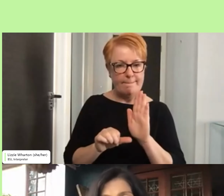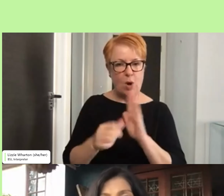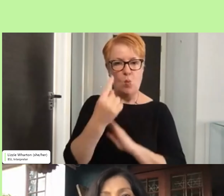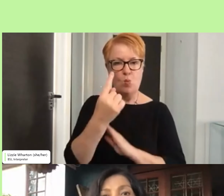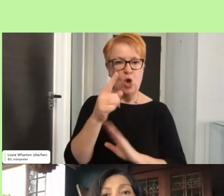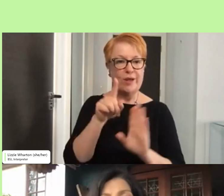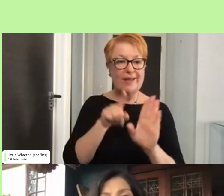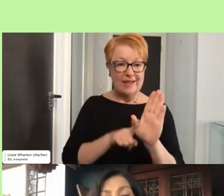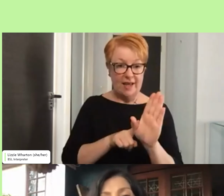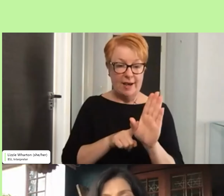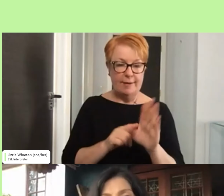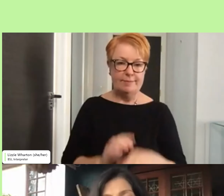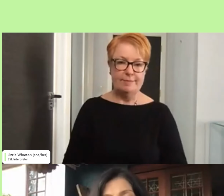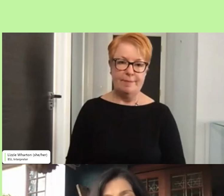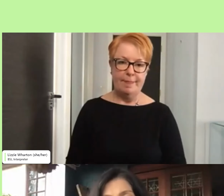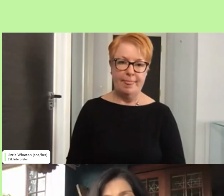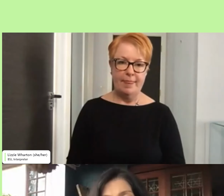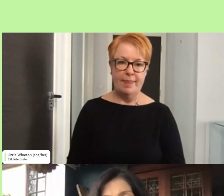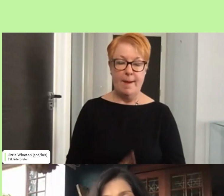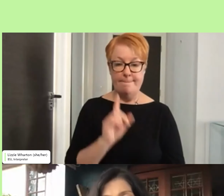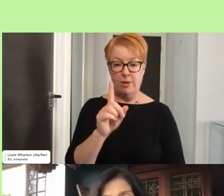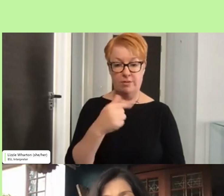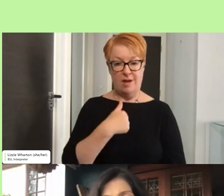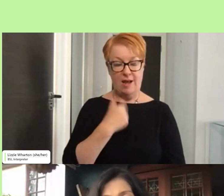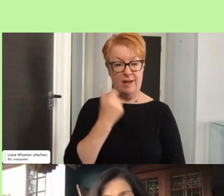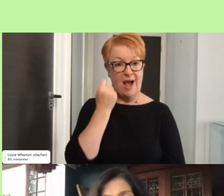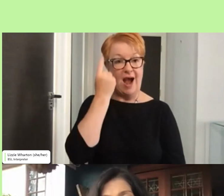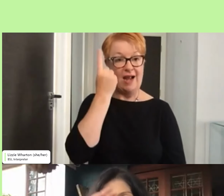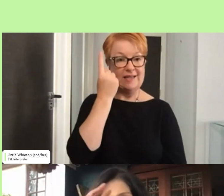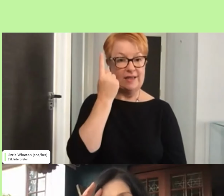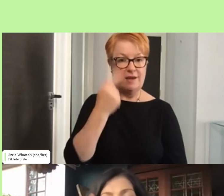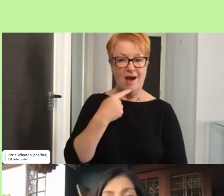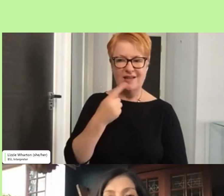And, and but when I had this idea, I told them, this is beyond the residency programme,